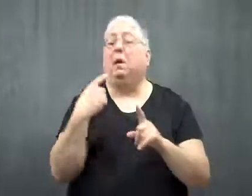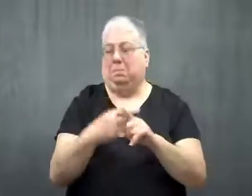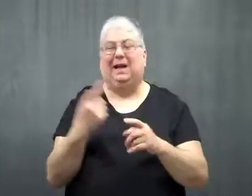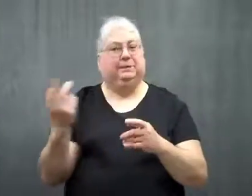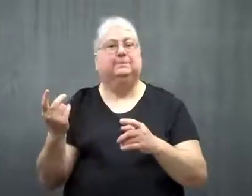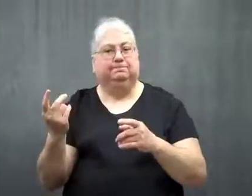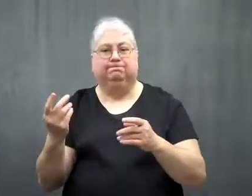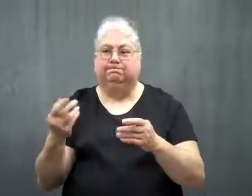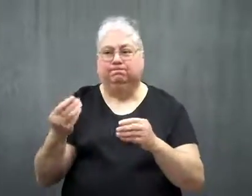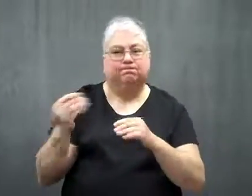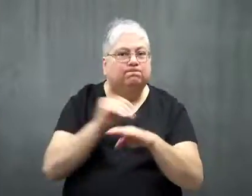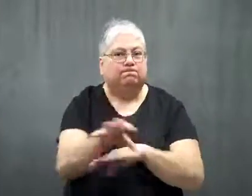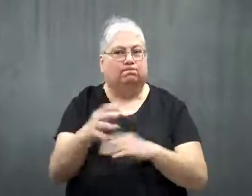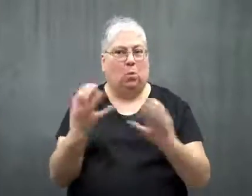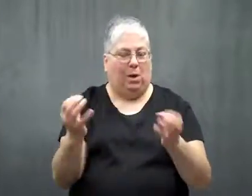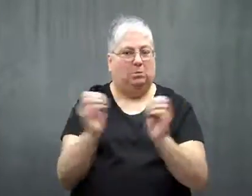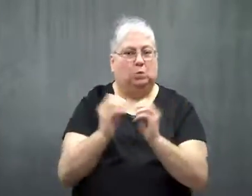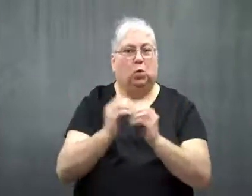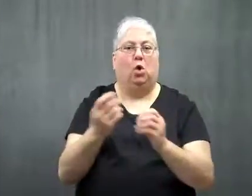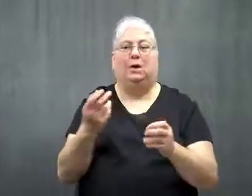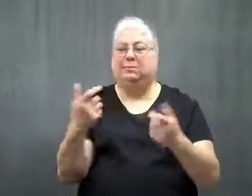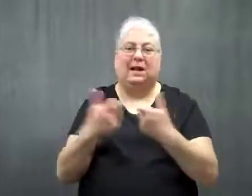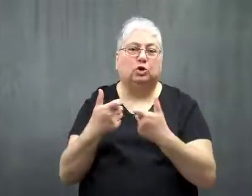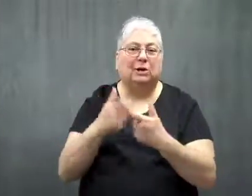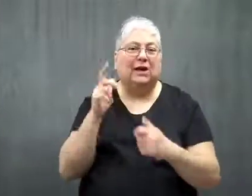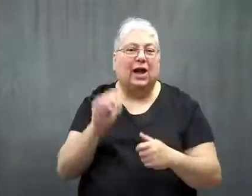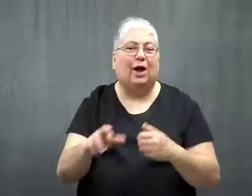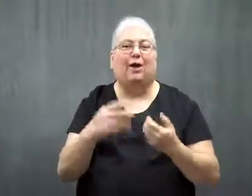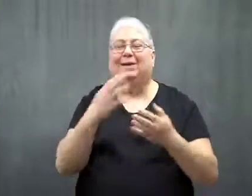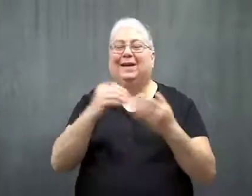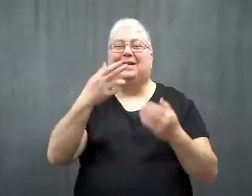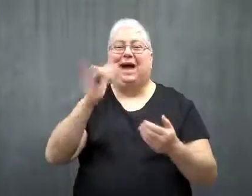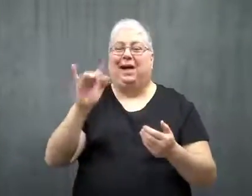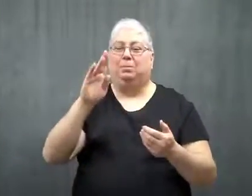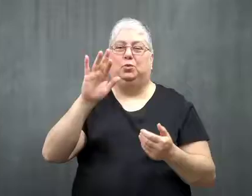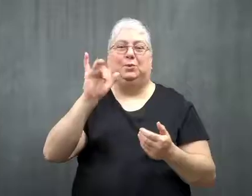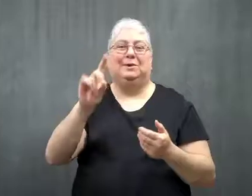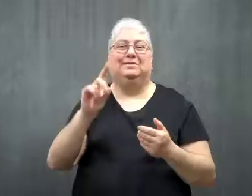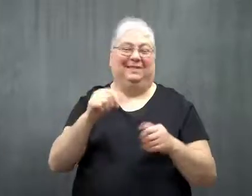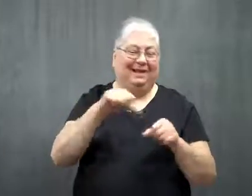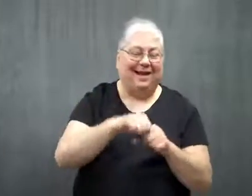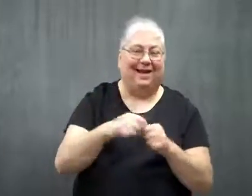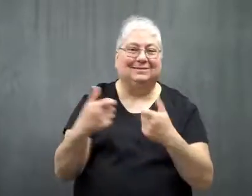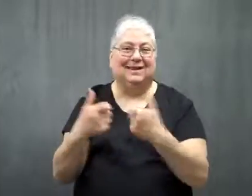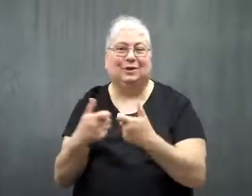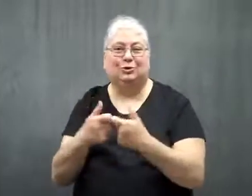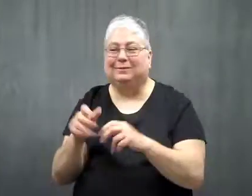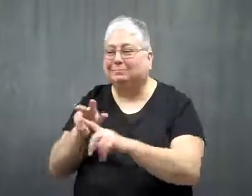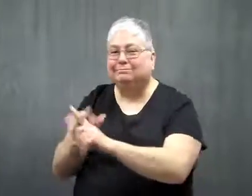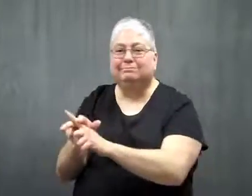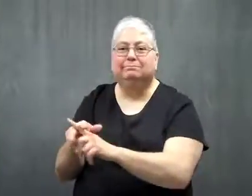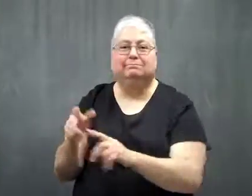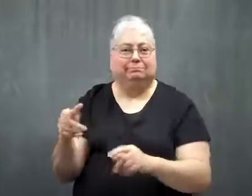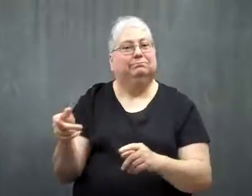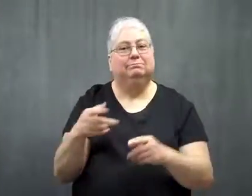It also encourages the production of more electric and hybrid plug in cars.